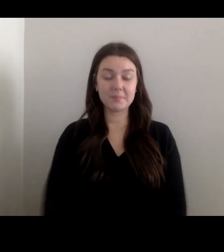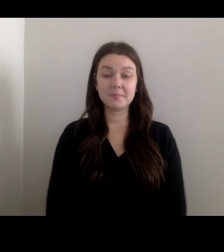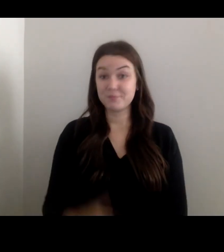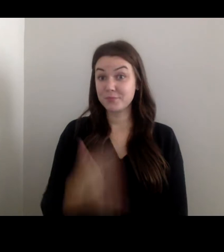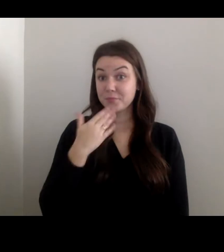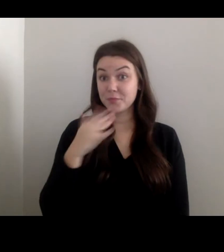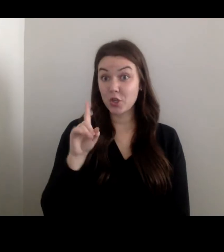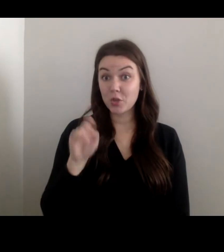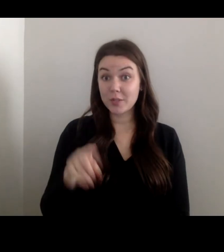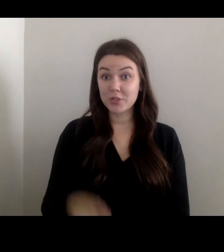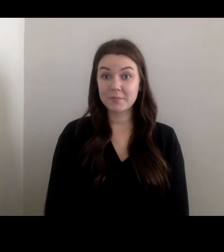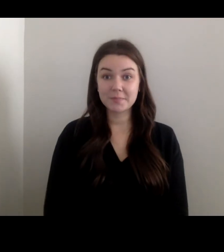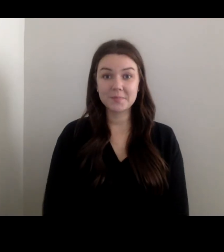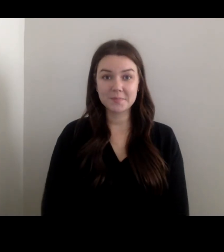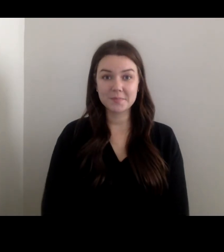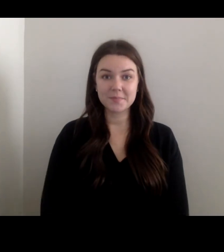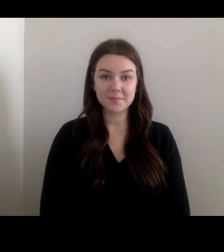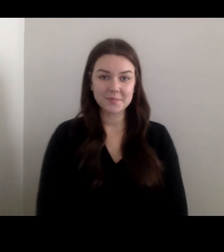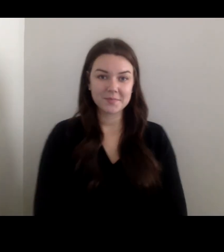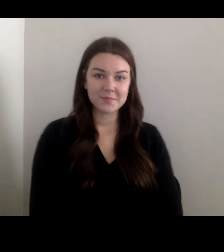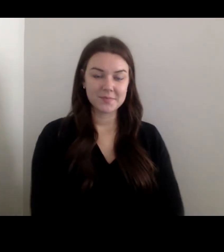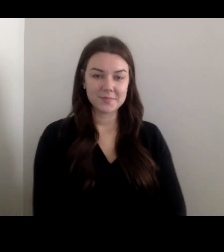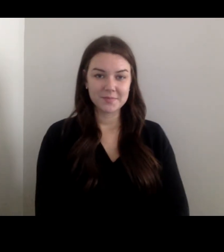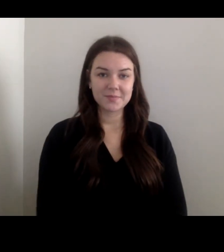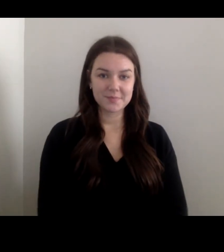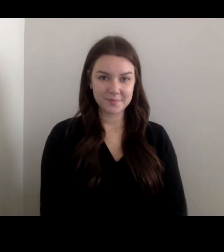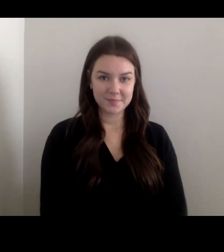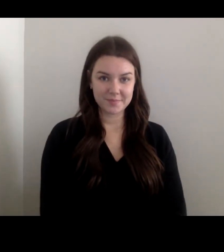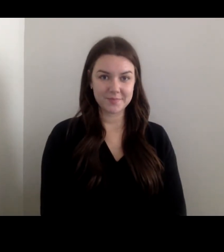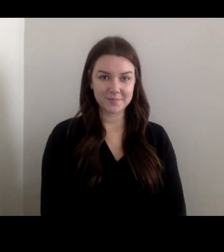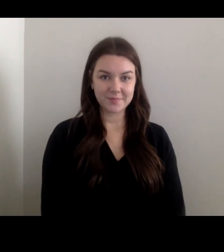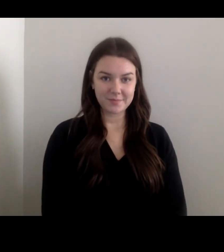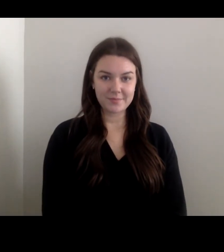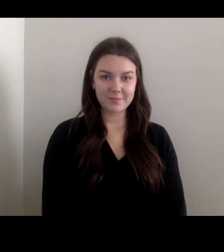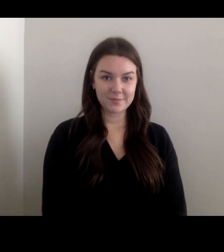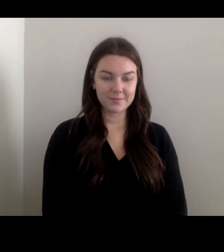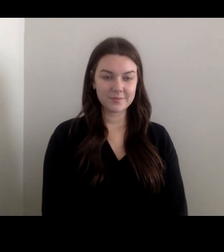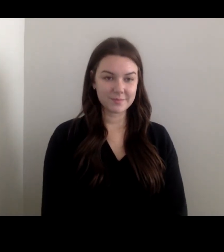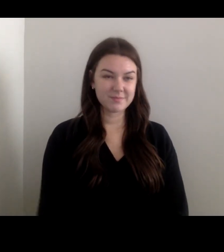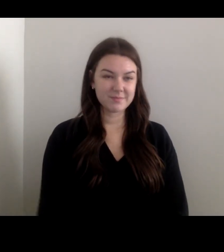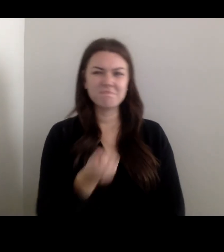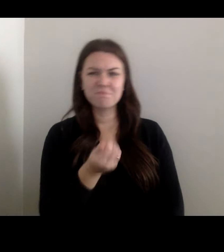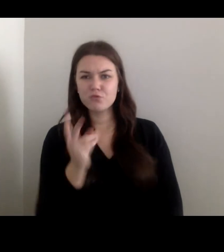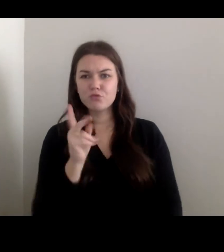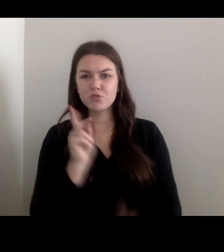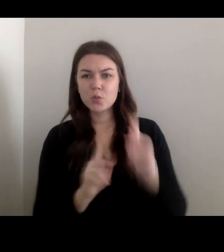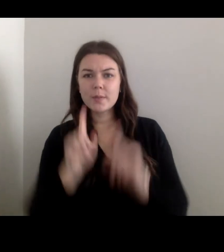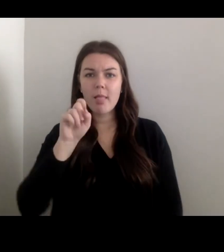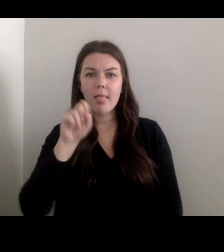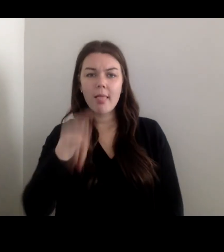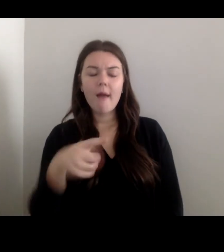You guys, have tons of good questions. [Lisa] And then several people were asking about whether all of the crabs that you showed,